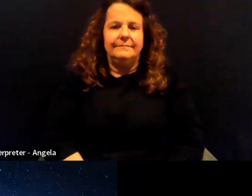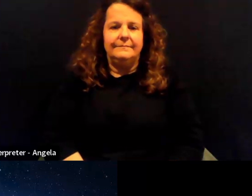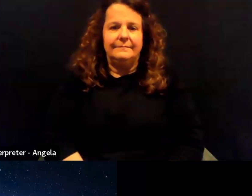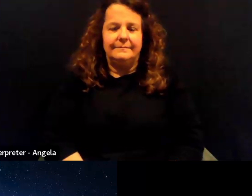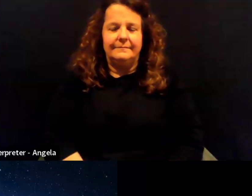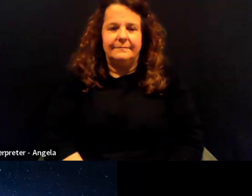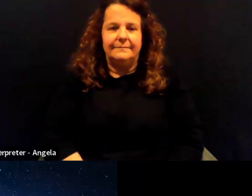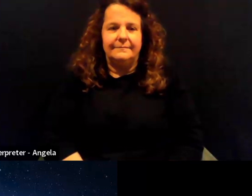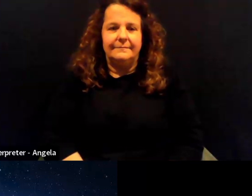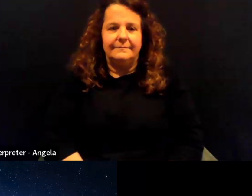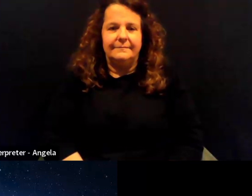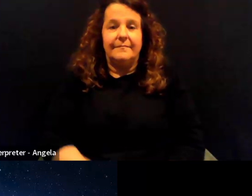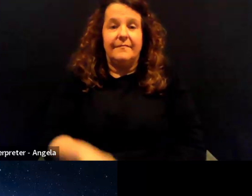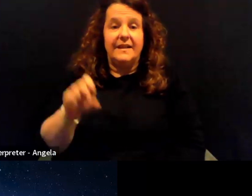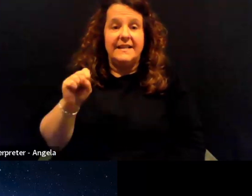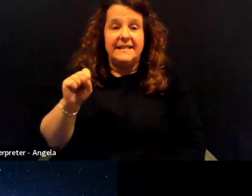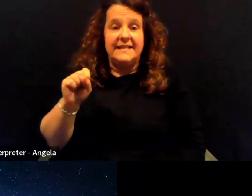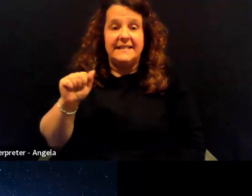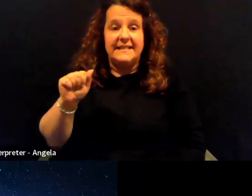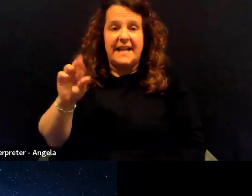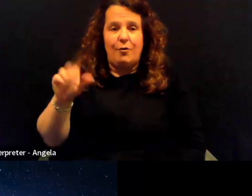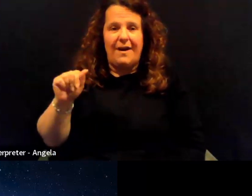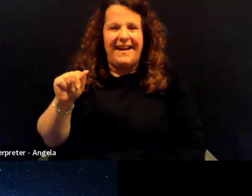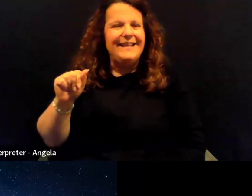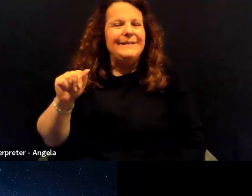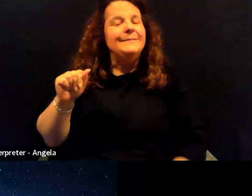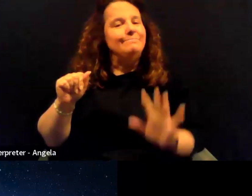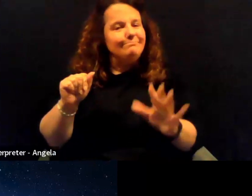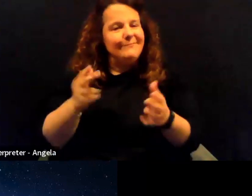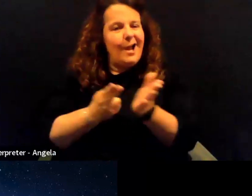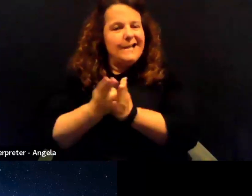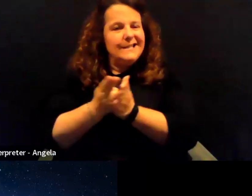This is Sara. I don't know enough about the Apple store, but